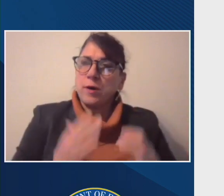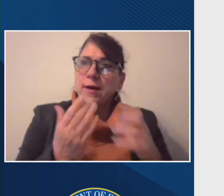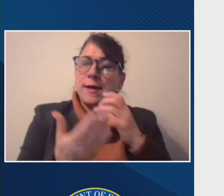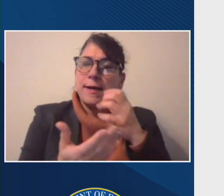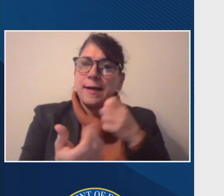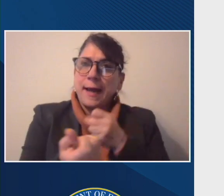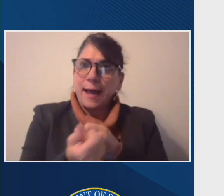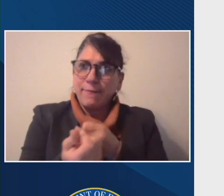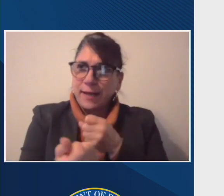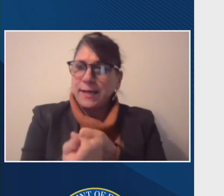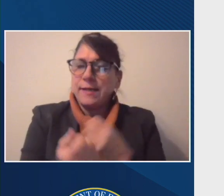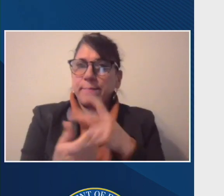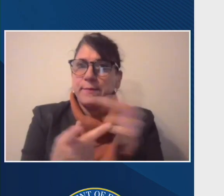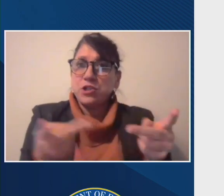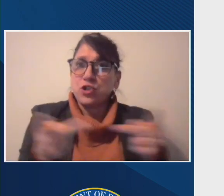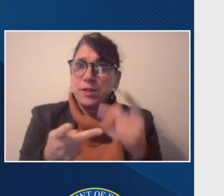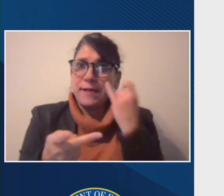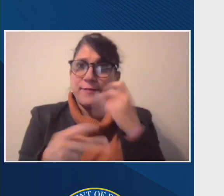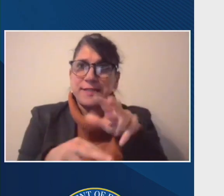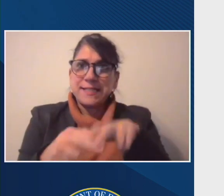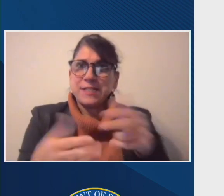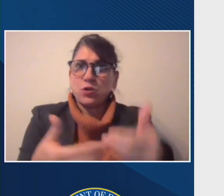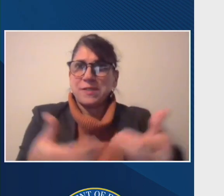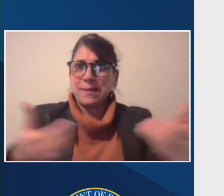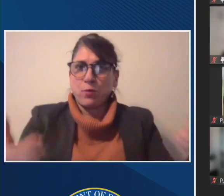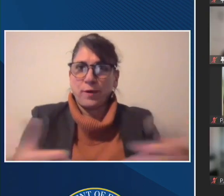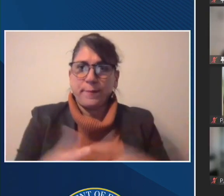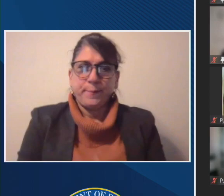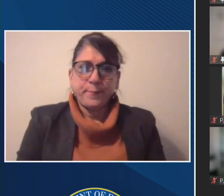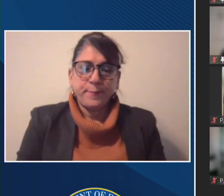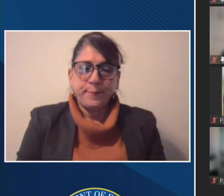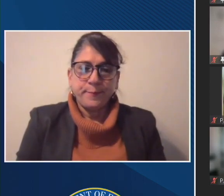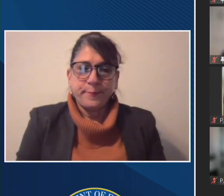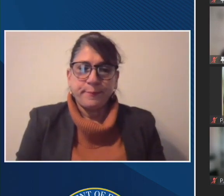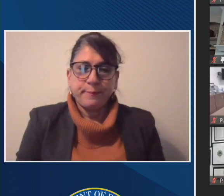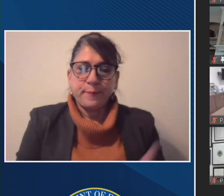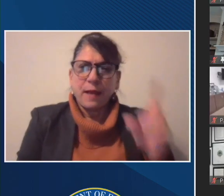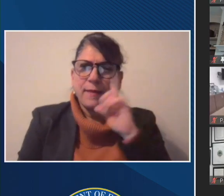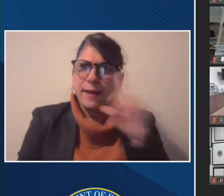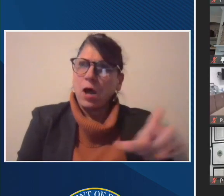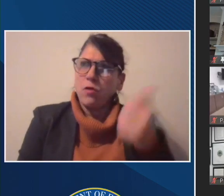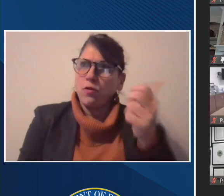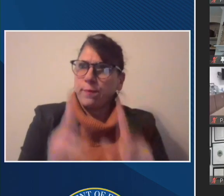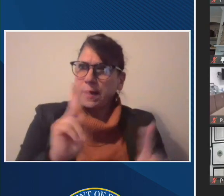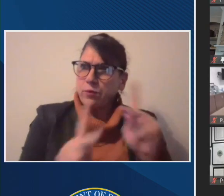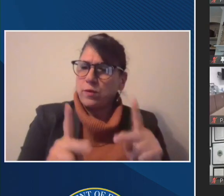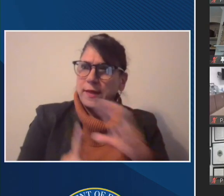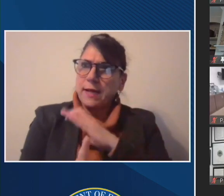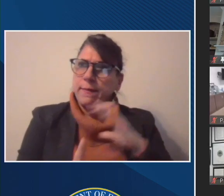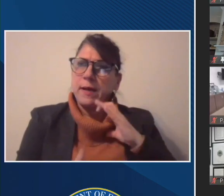are separated out. And I think other folks on the committee may have some information about